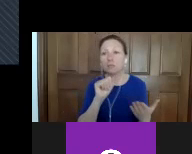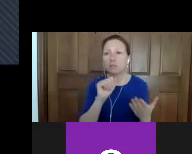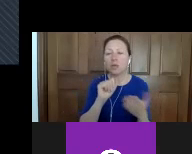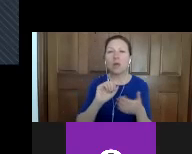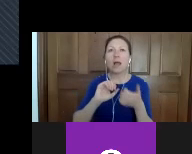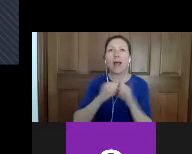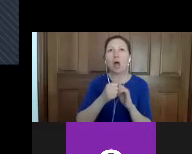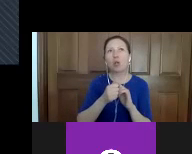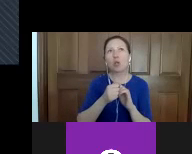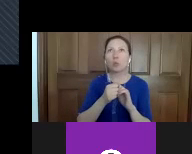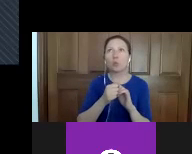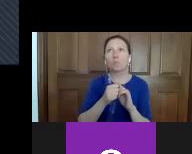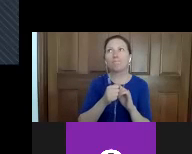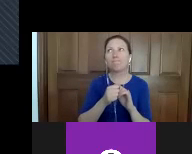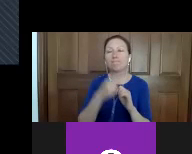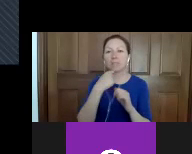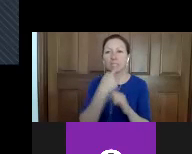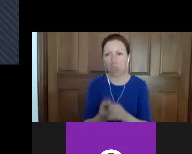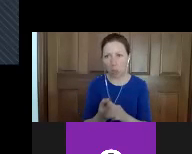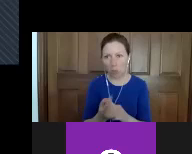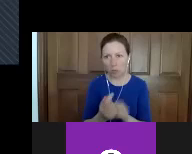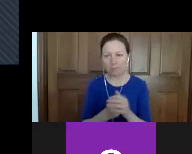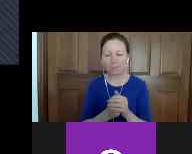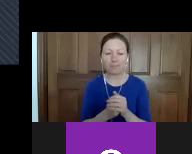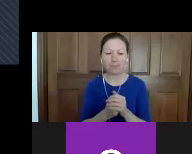that? We have found the best way to do it is to